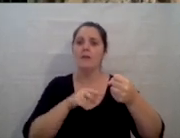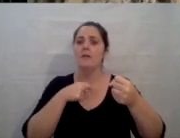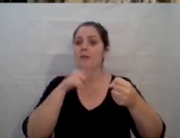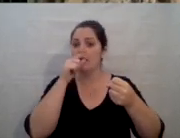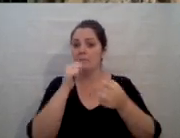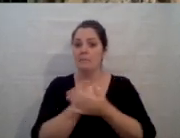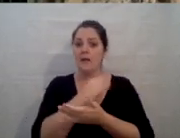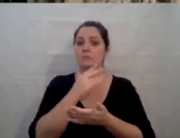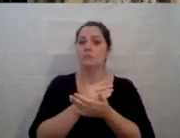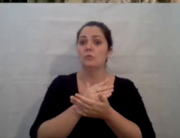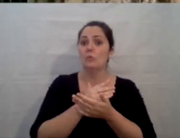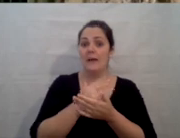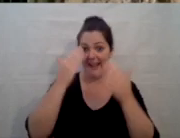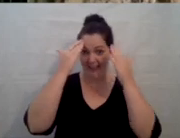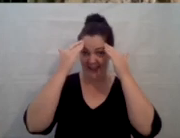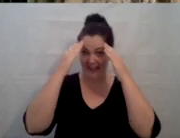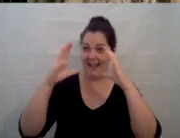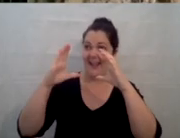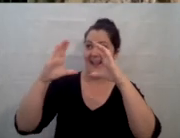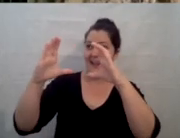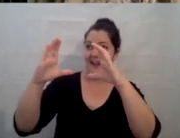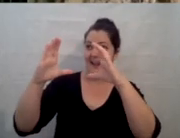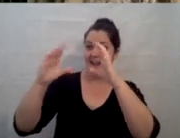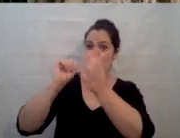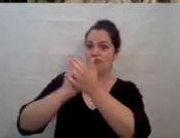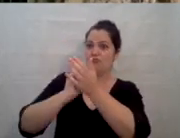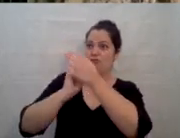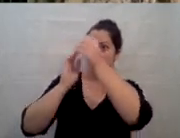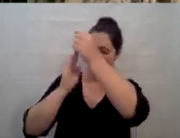have I got the top of his head along that line with that big toe?